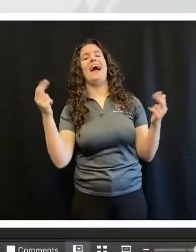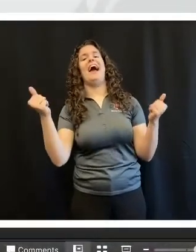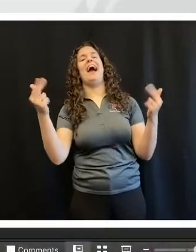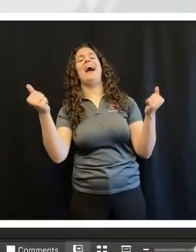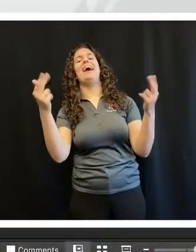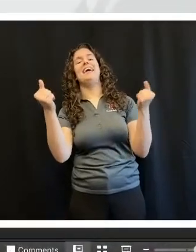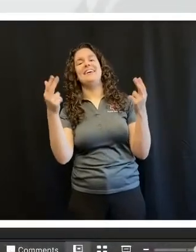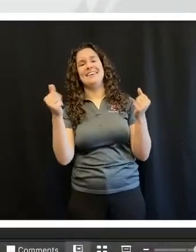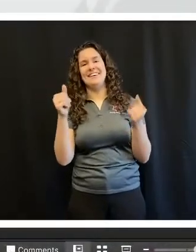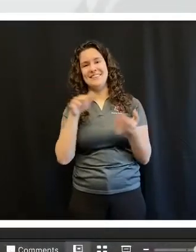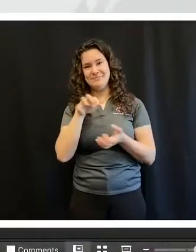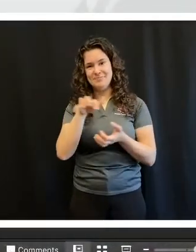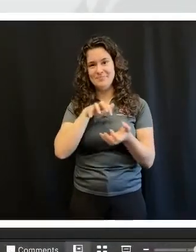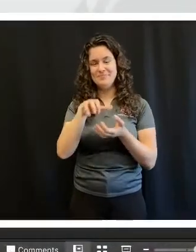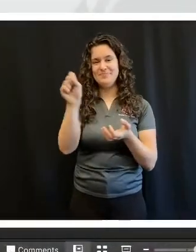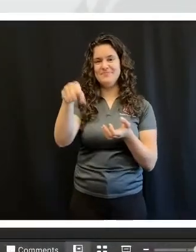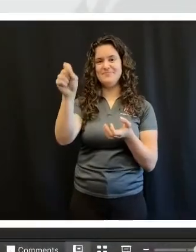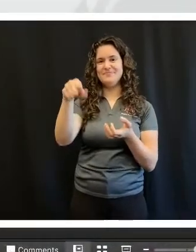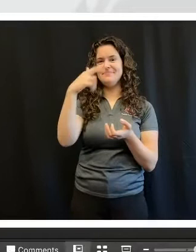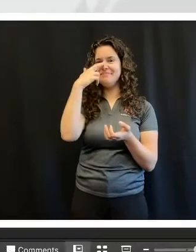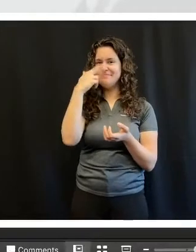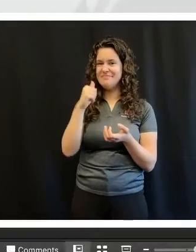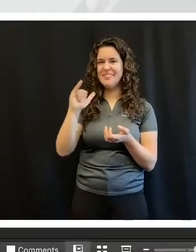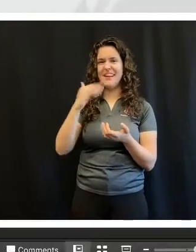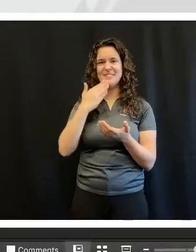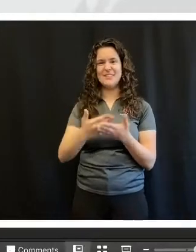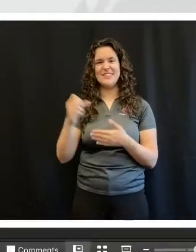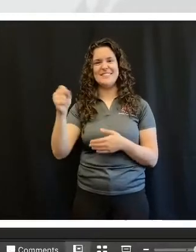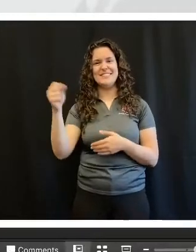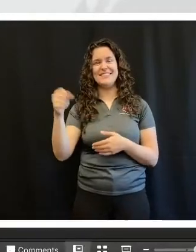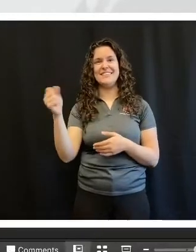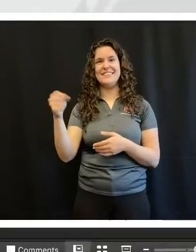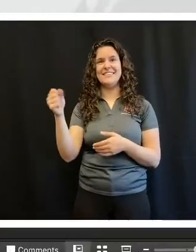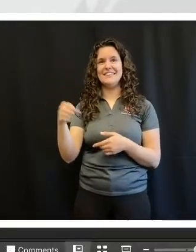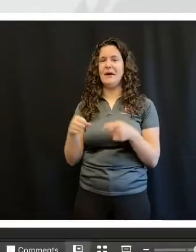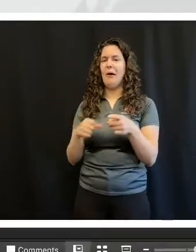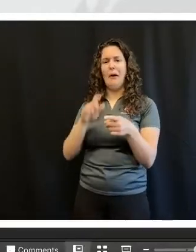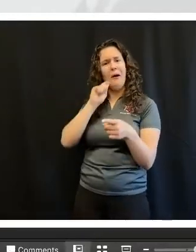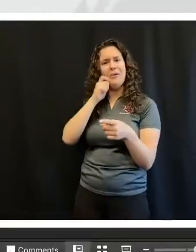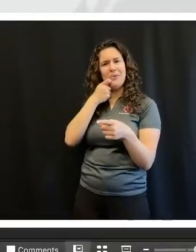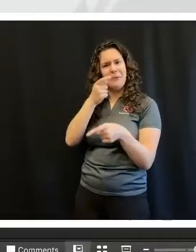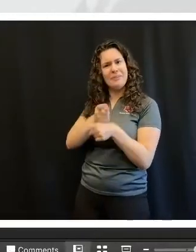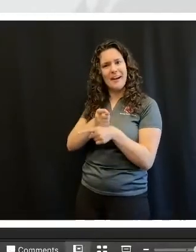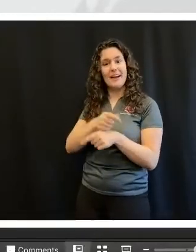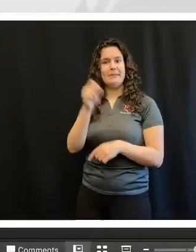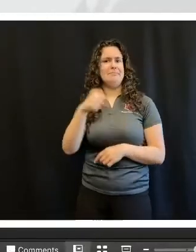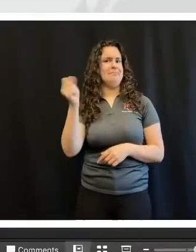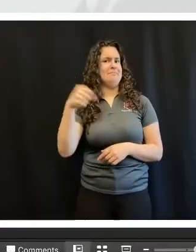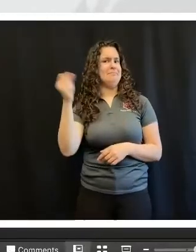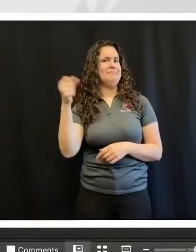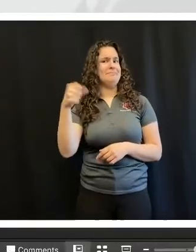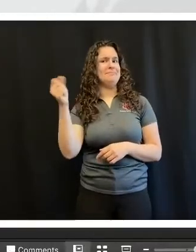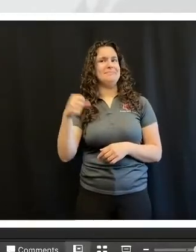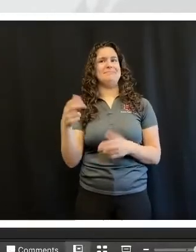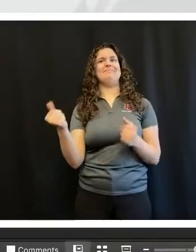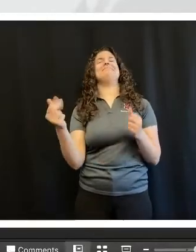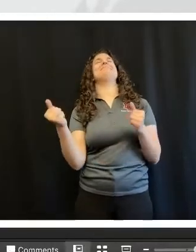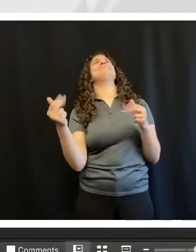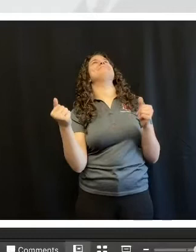There you go. That's good. - All right. That's really pretty cool. [Kenneth] Yeah.